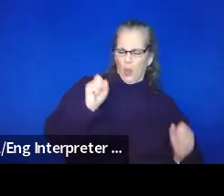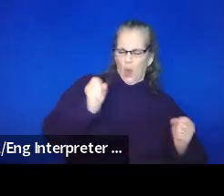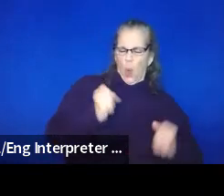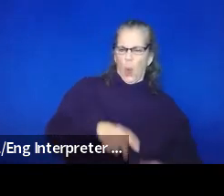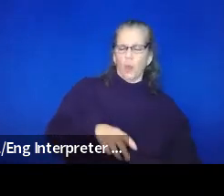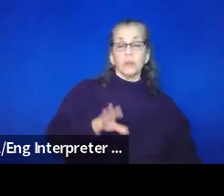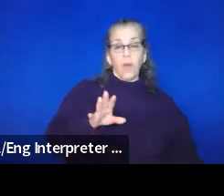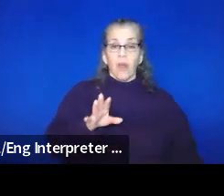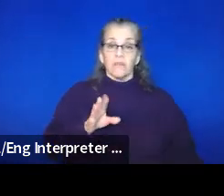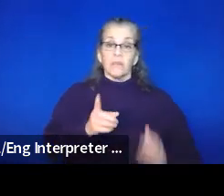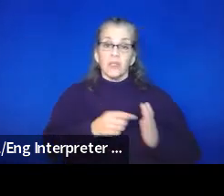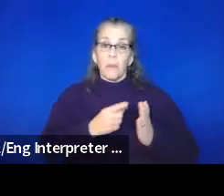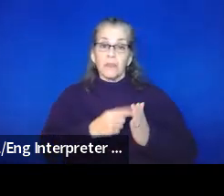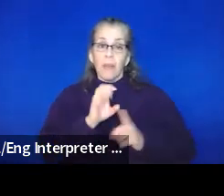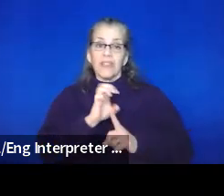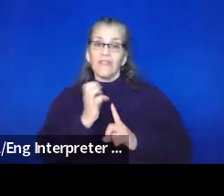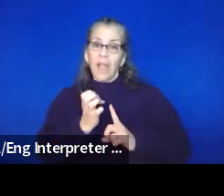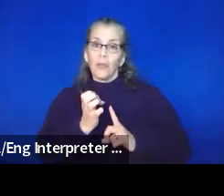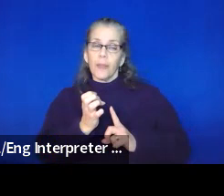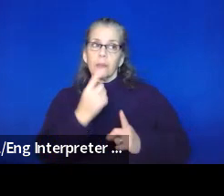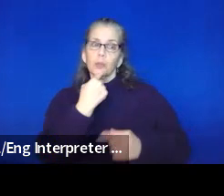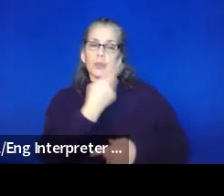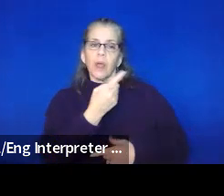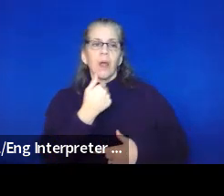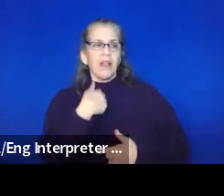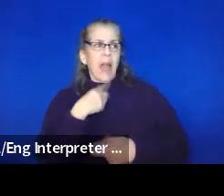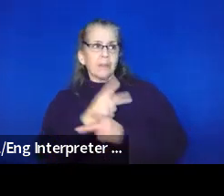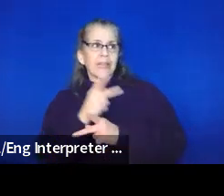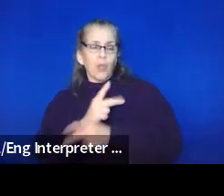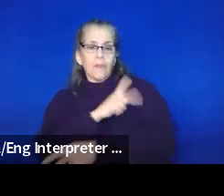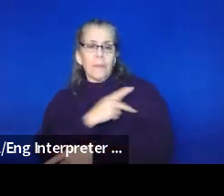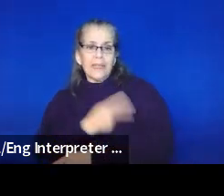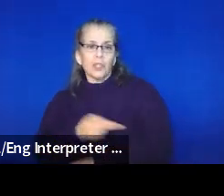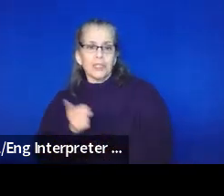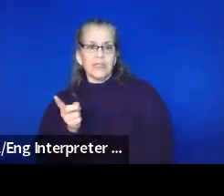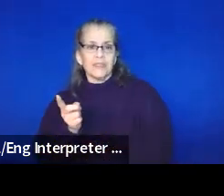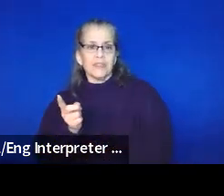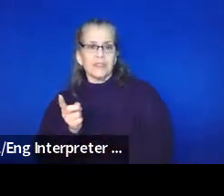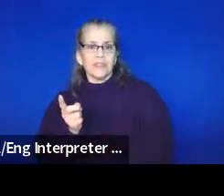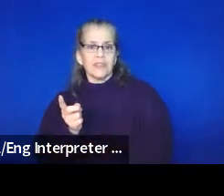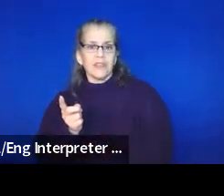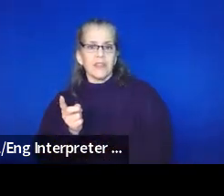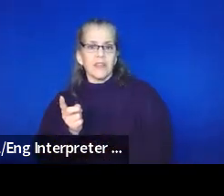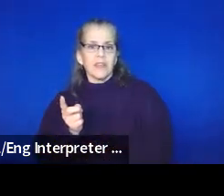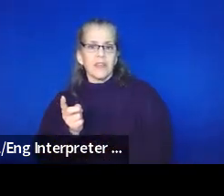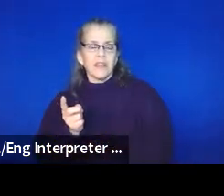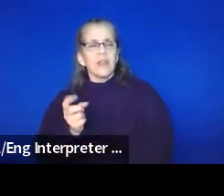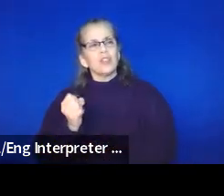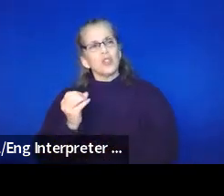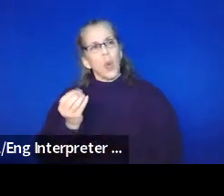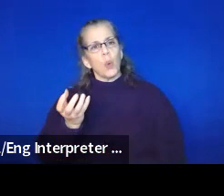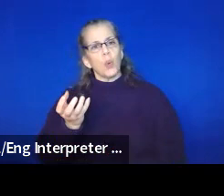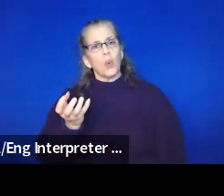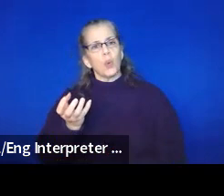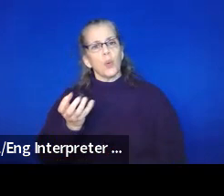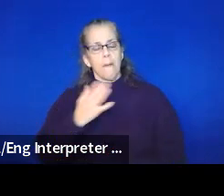a lot of noise going on and I'm taking care of patients... um... so my mental processing